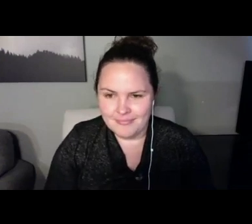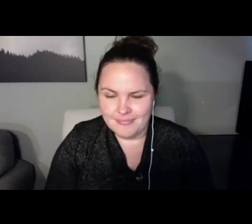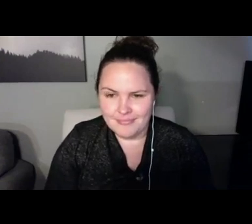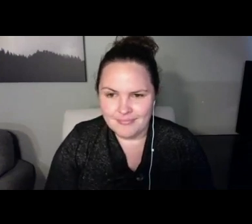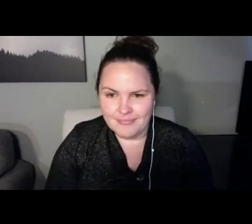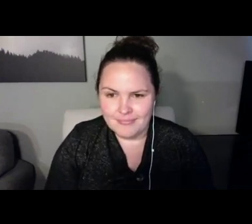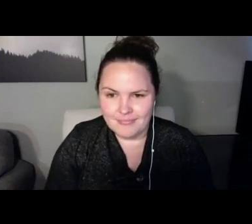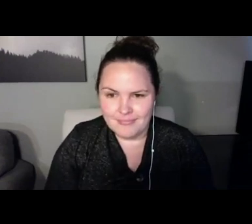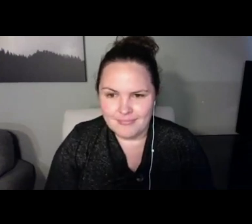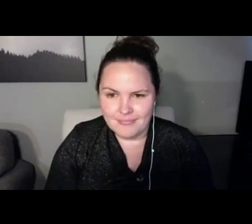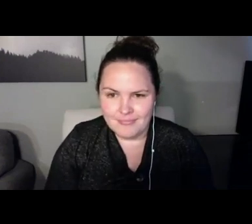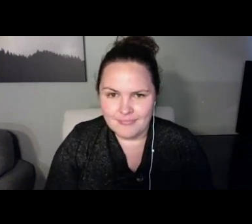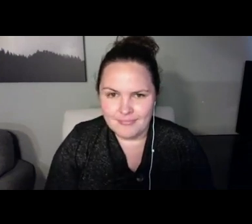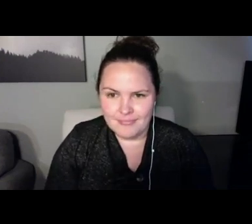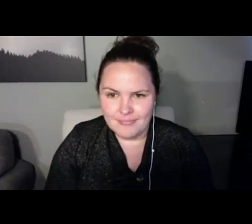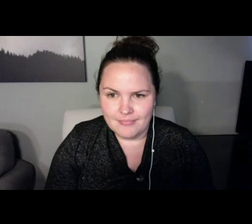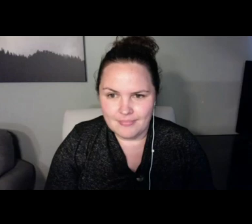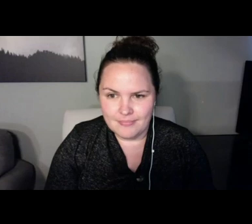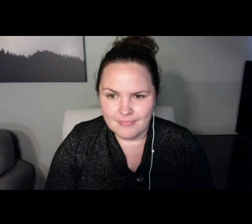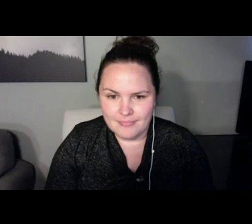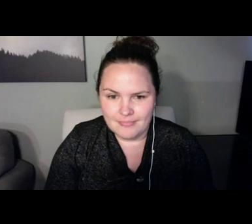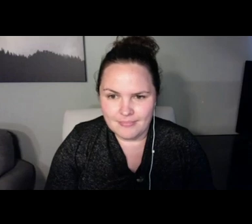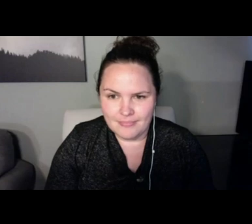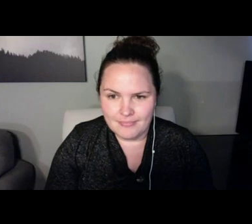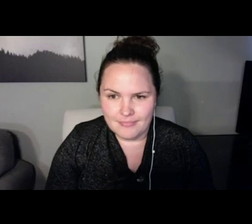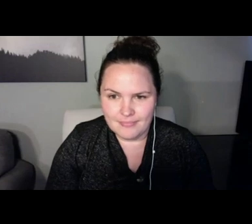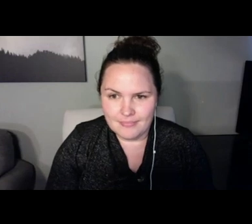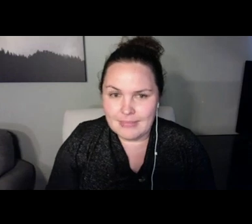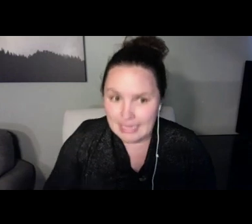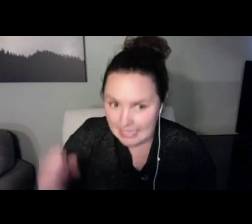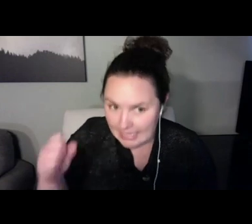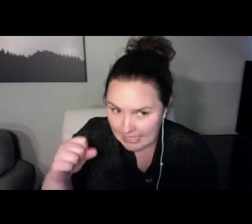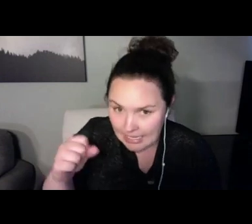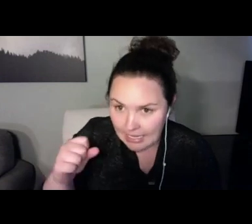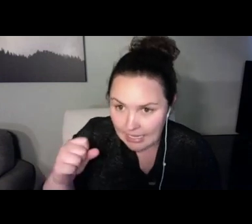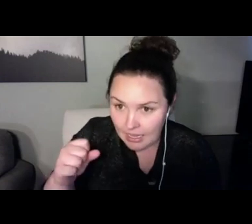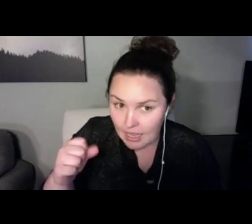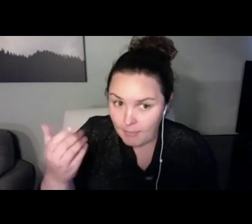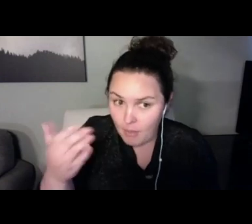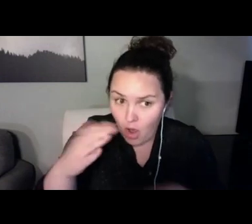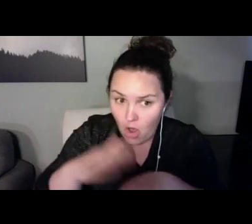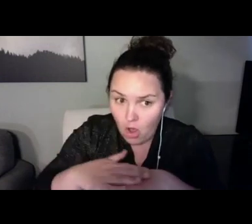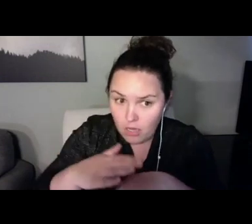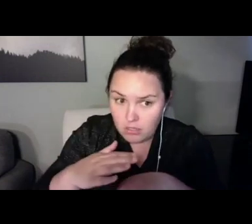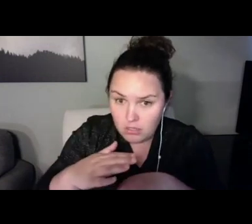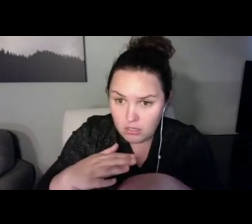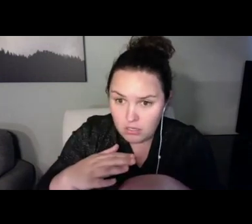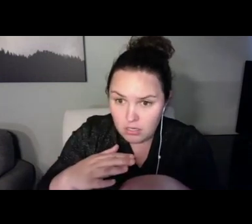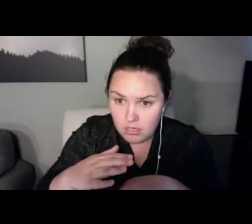Is that better? >> Eme: Yeah. Am I on now? >> Yeah. You’re talking